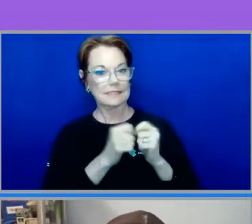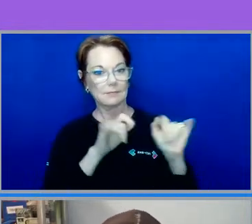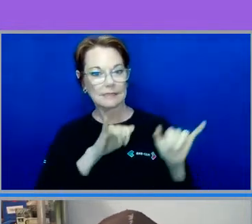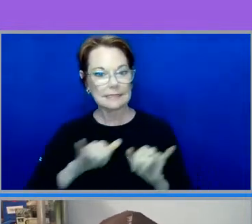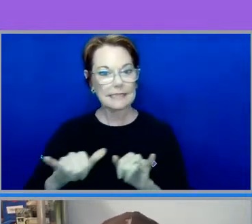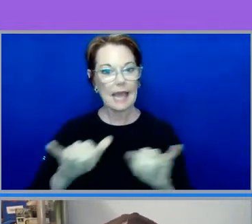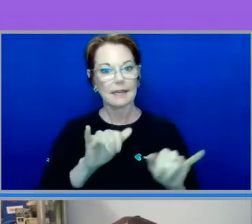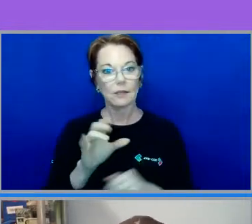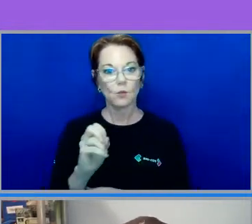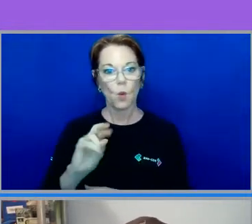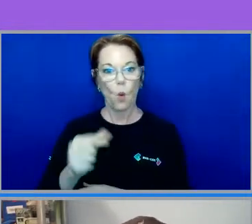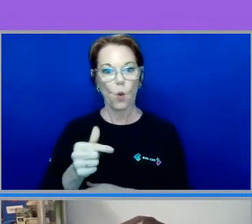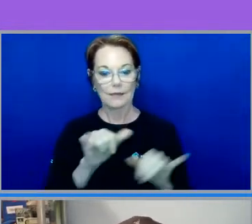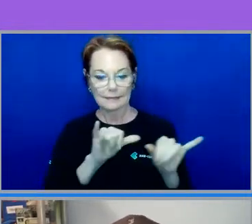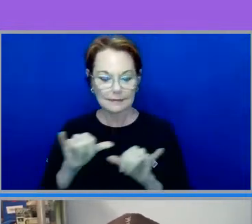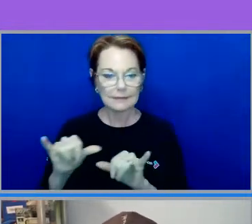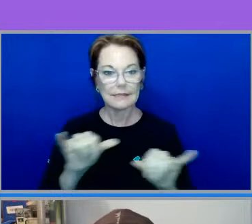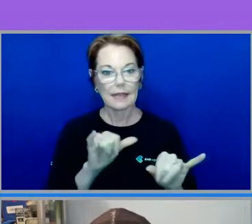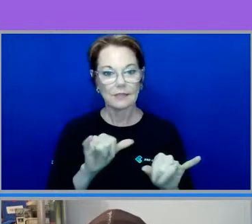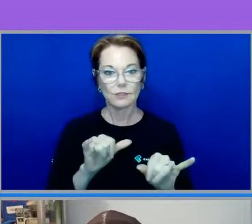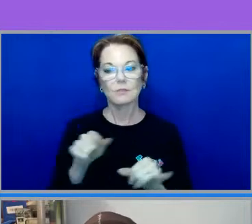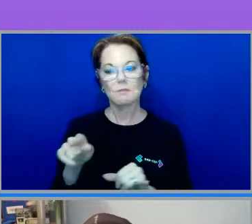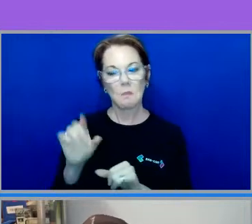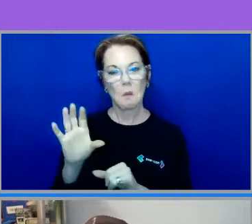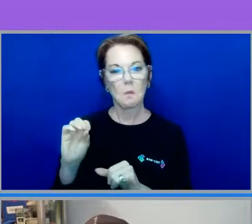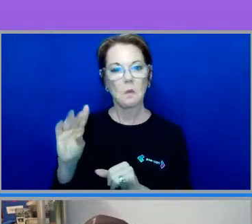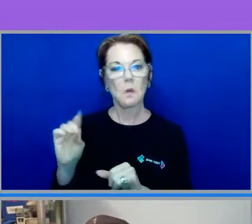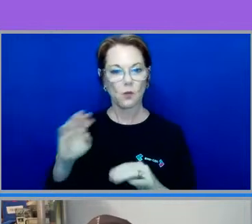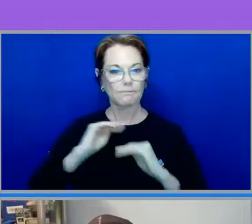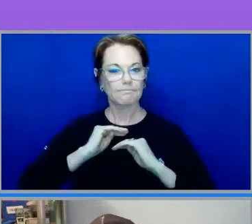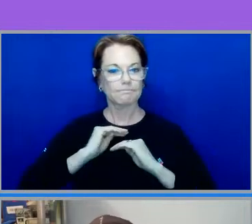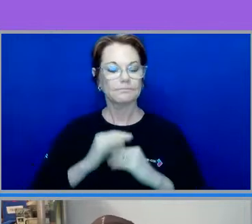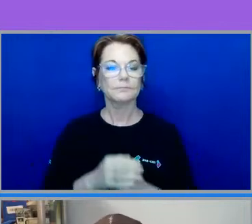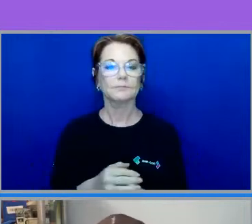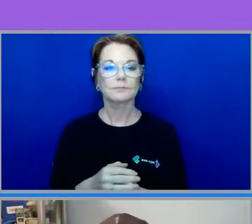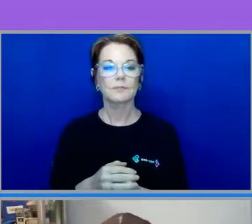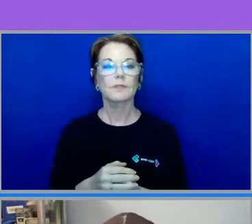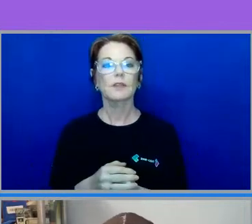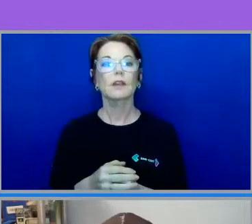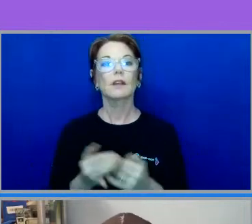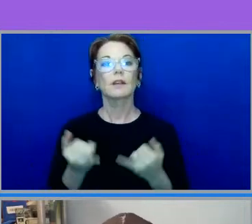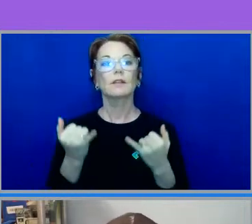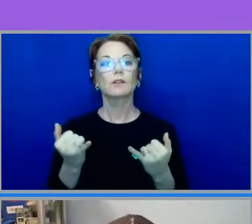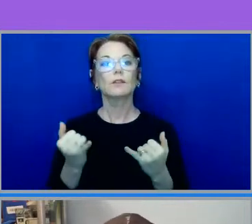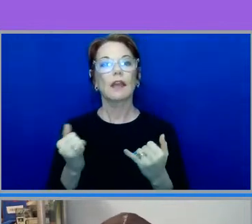or the organization's standards.